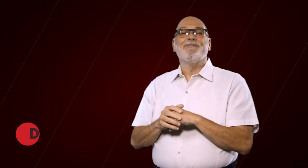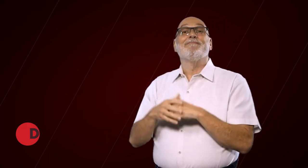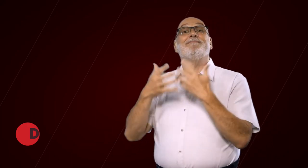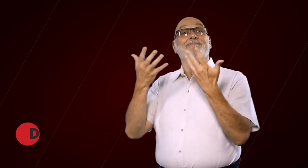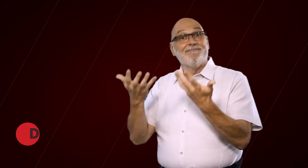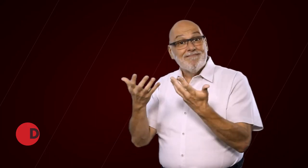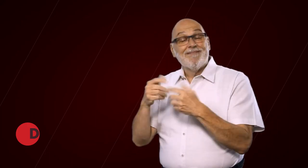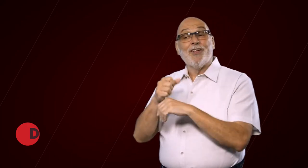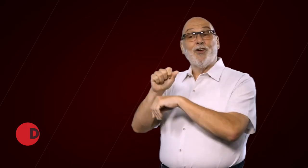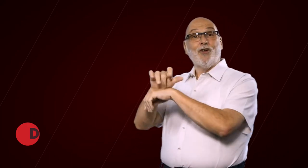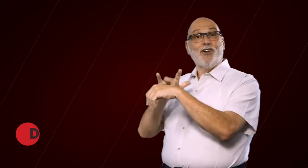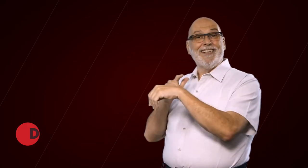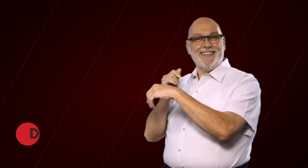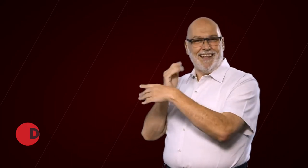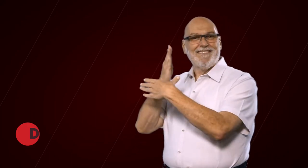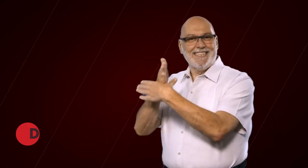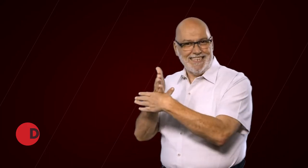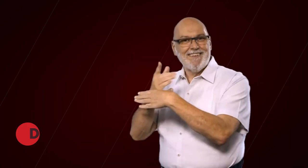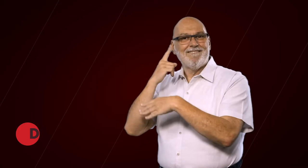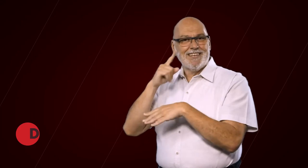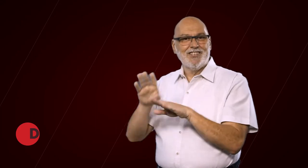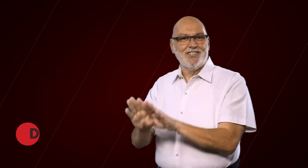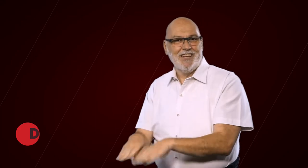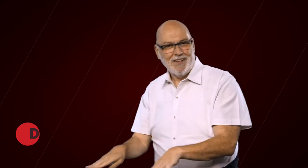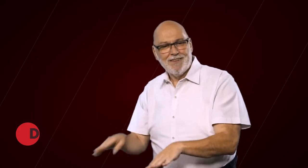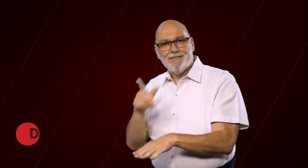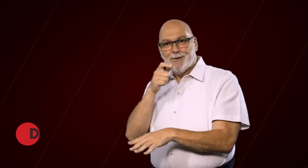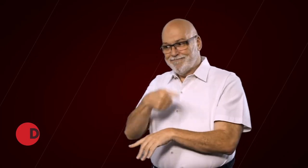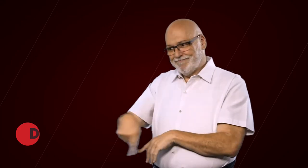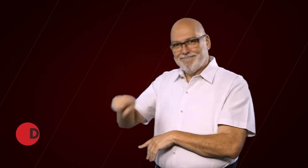and early intervention for children who are Deaf,